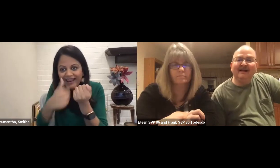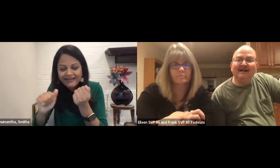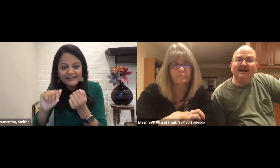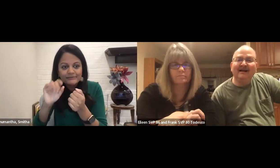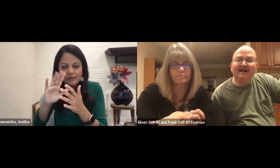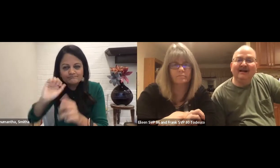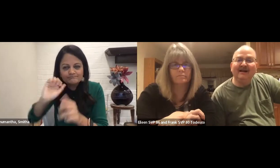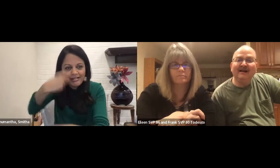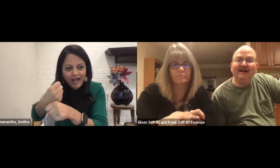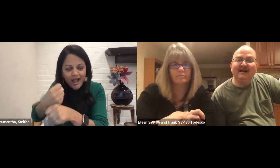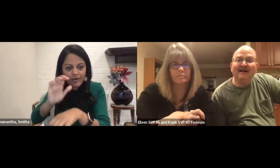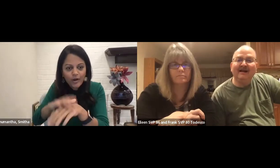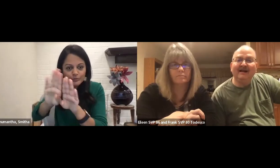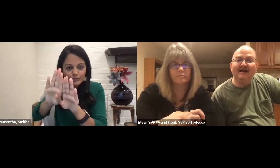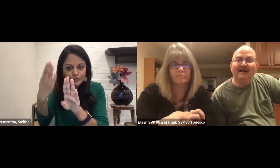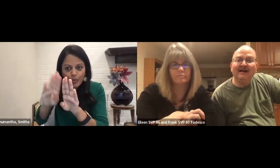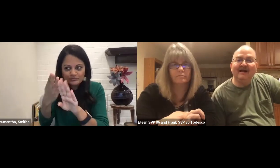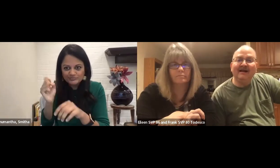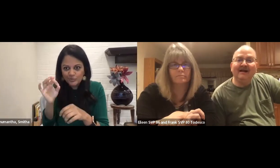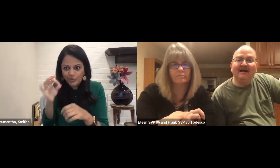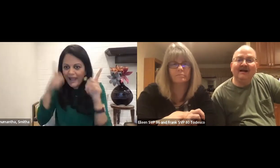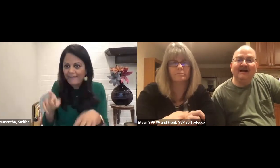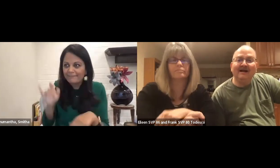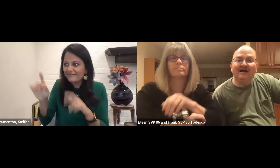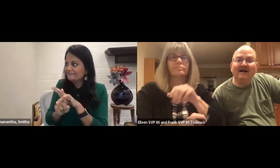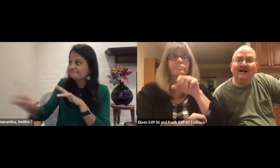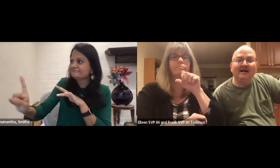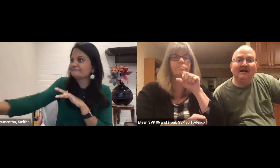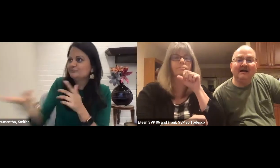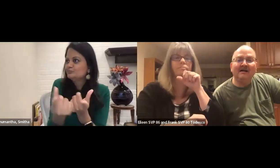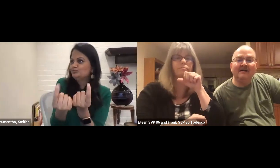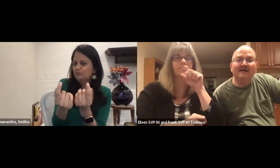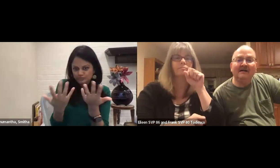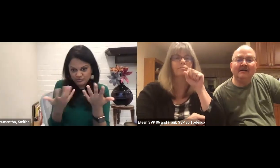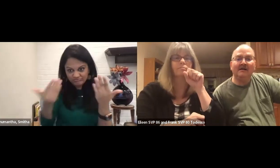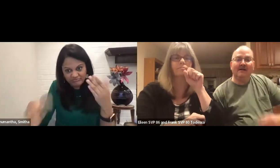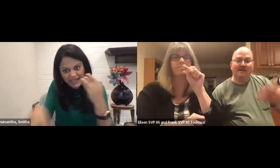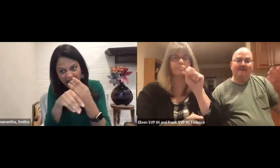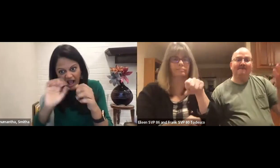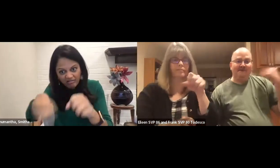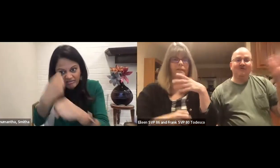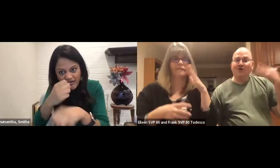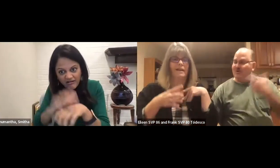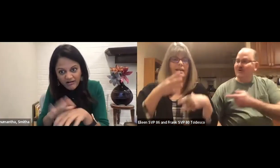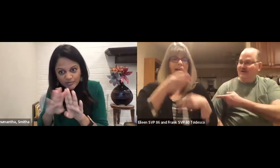have you added any locks to the doors? You know, what happens if she takes off?